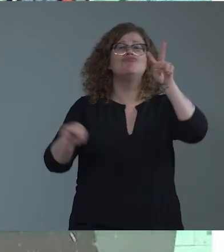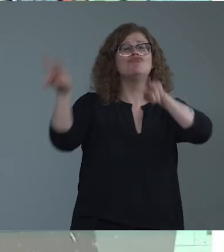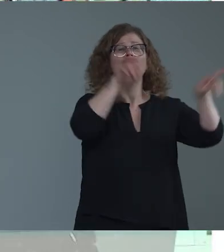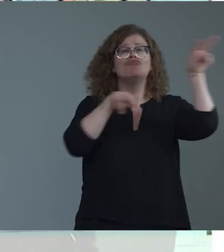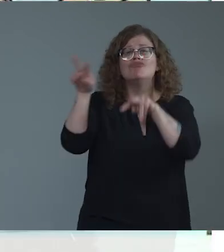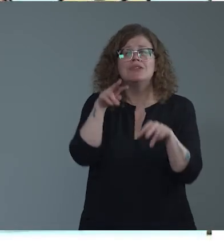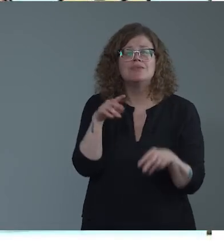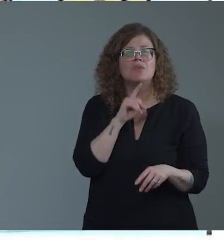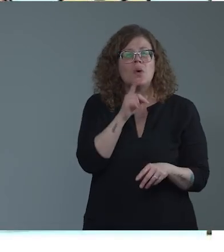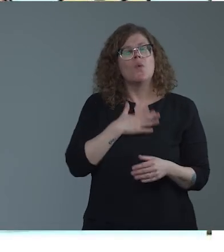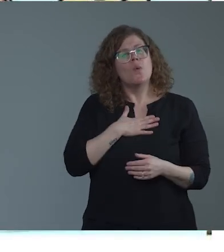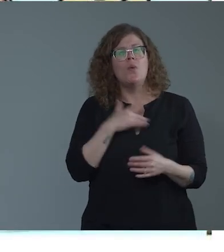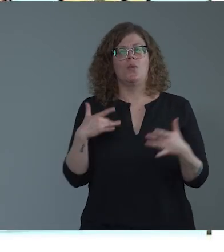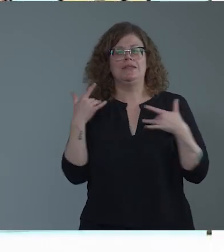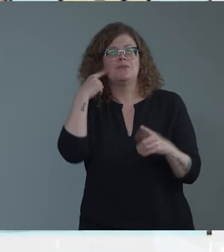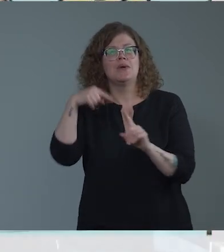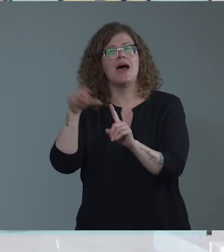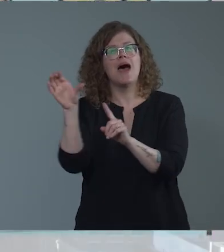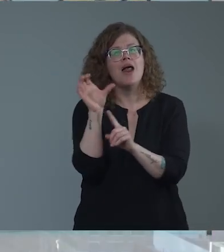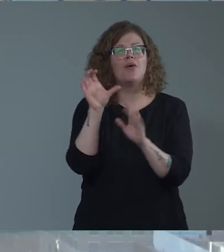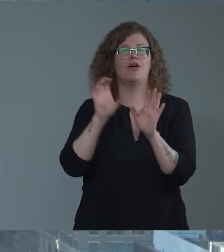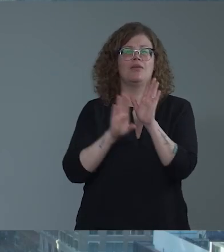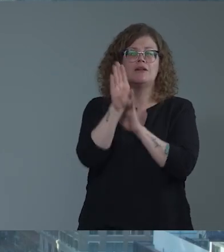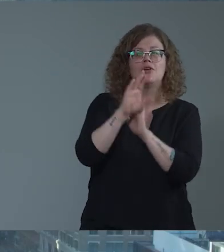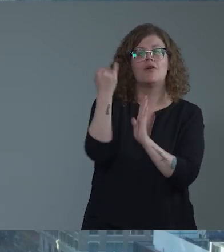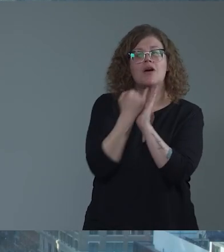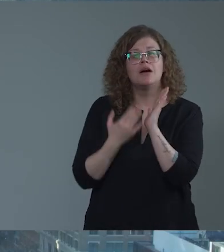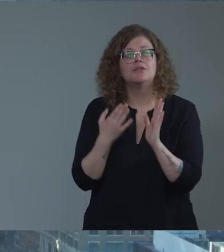and seeing them, right, we talk about I see me in that art,